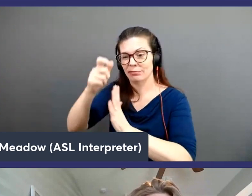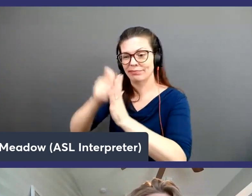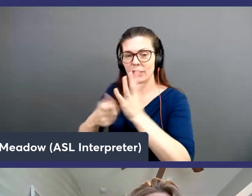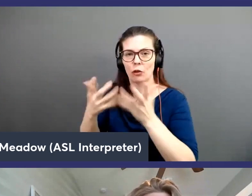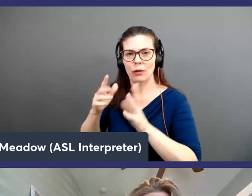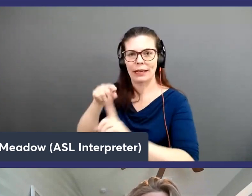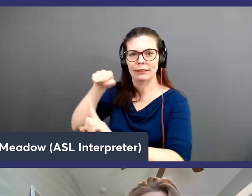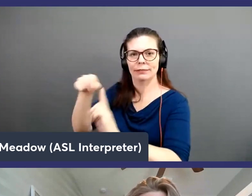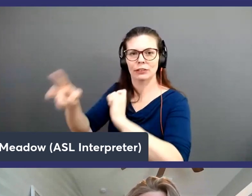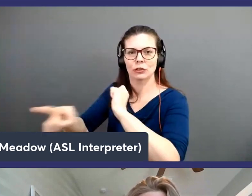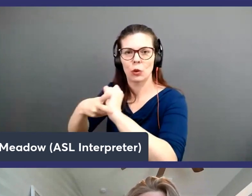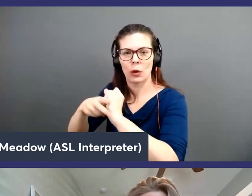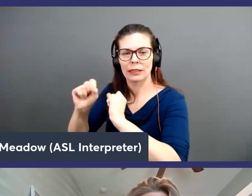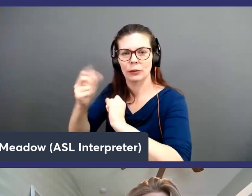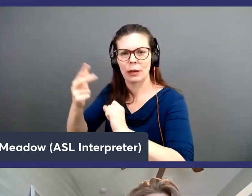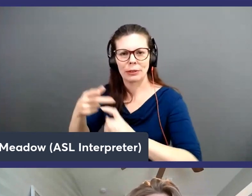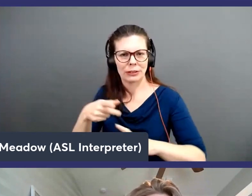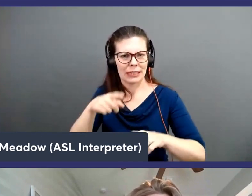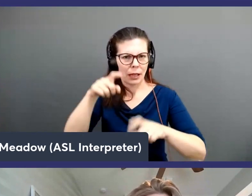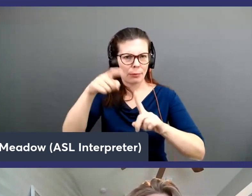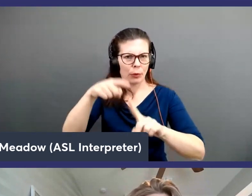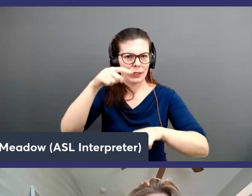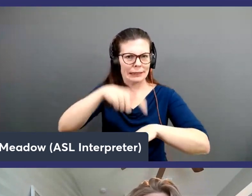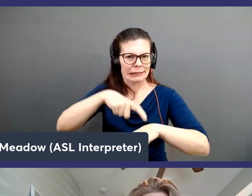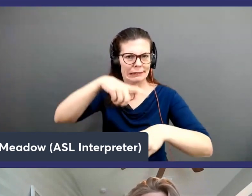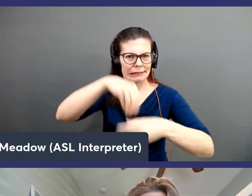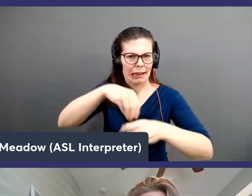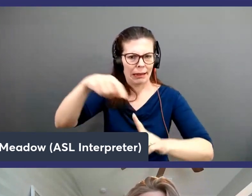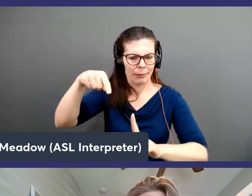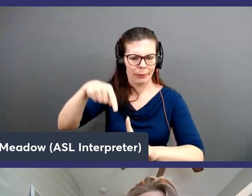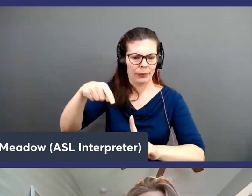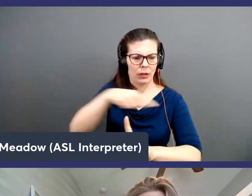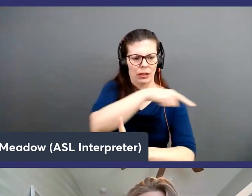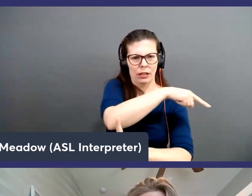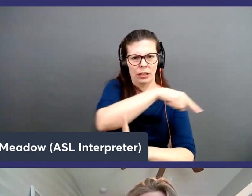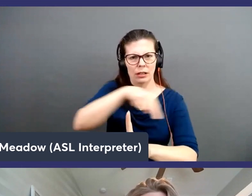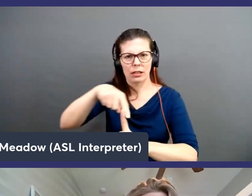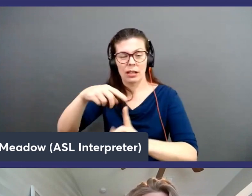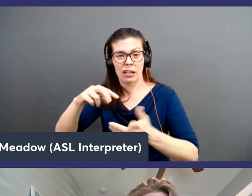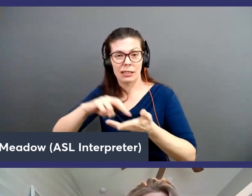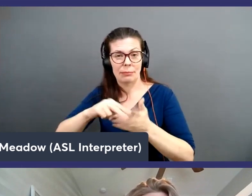So when you say point-in-time backup, I'm assuming that means that's gonna allow me to essentially